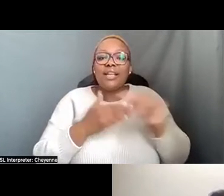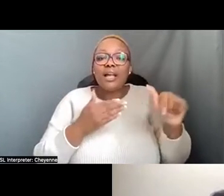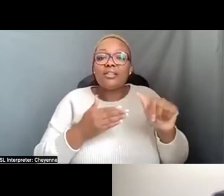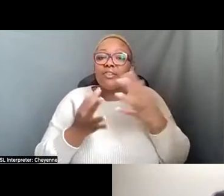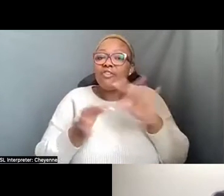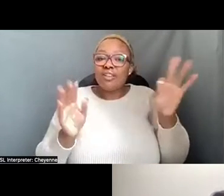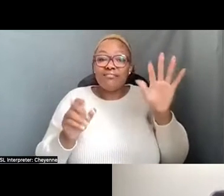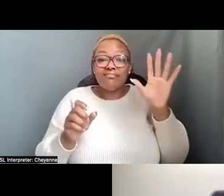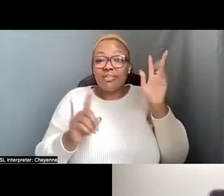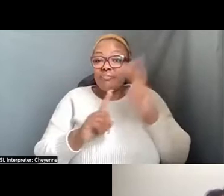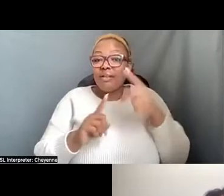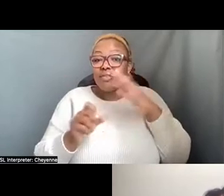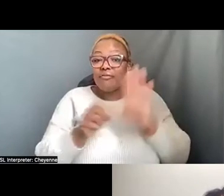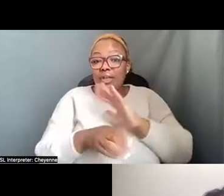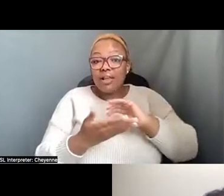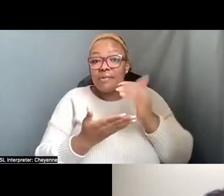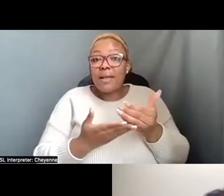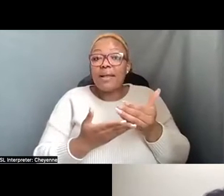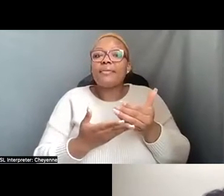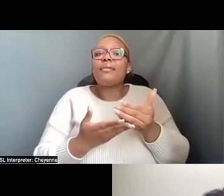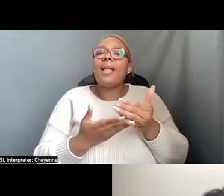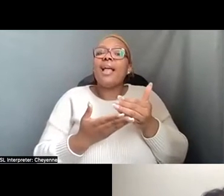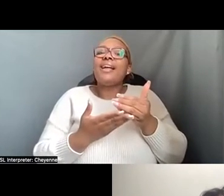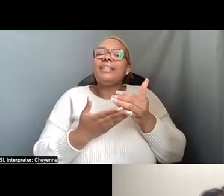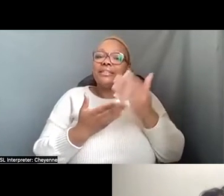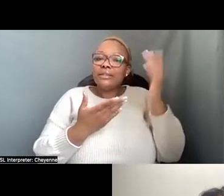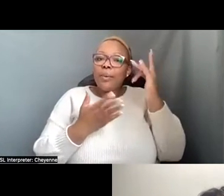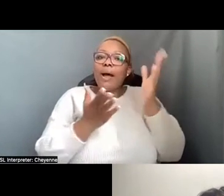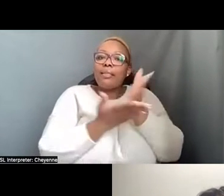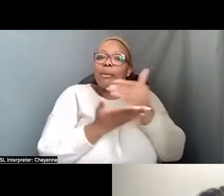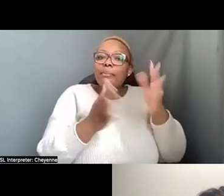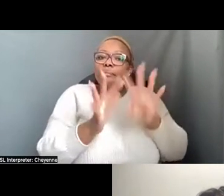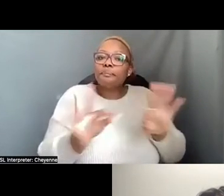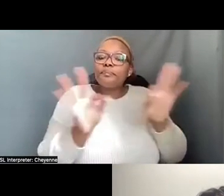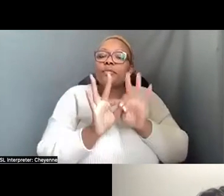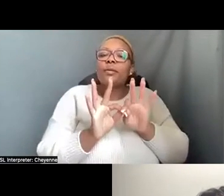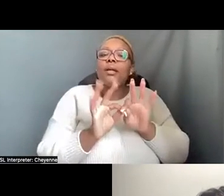We are really -- this is where the budget comes in terms of how we understand what -- another thing